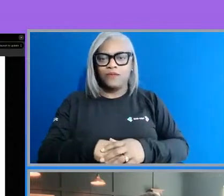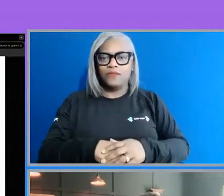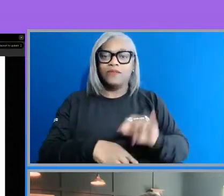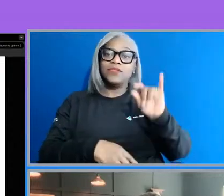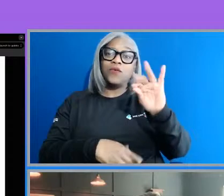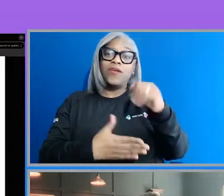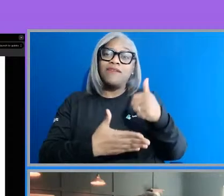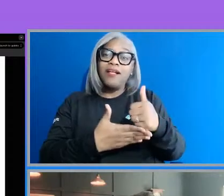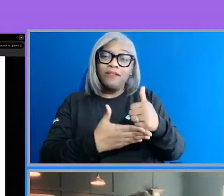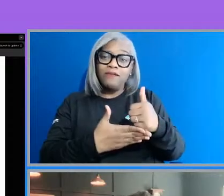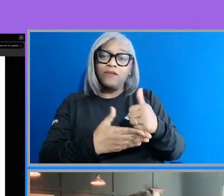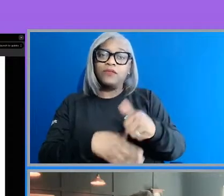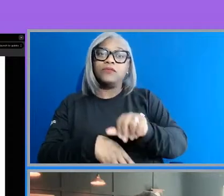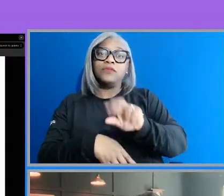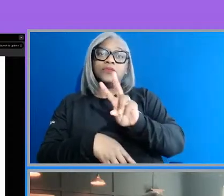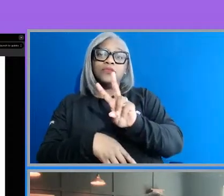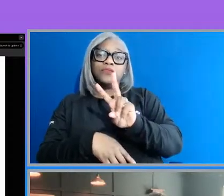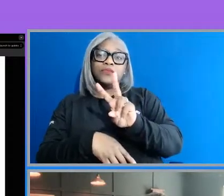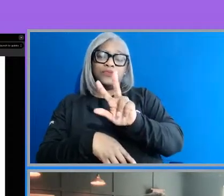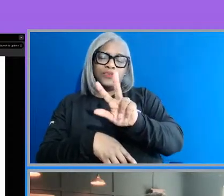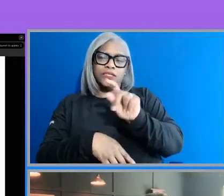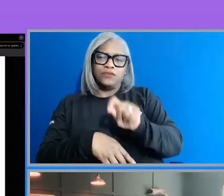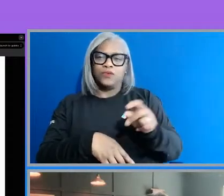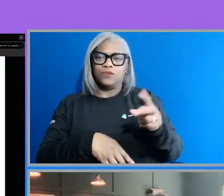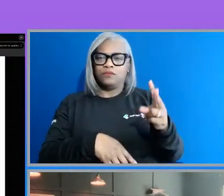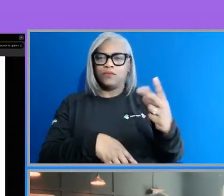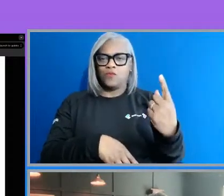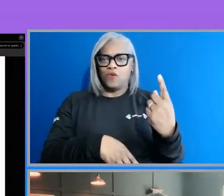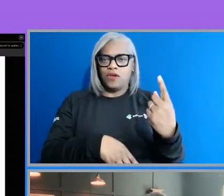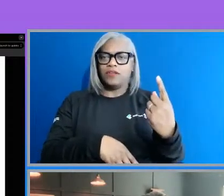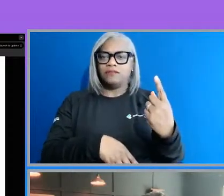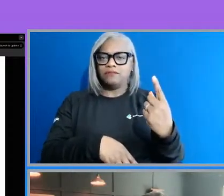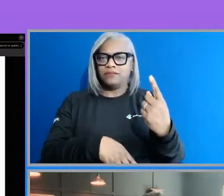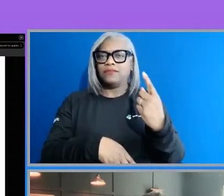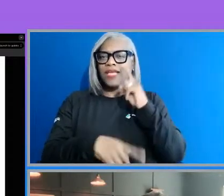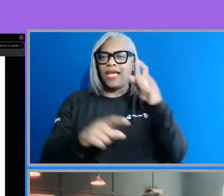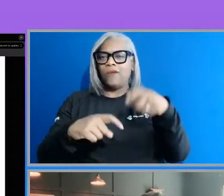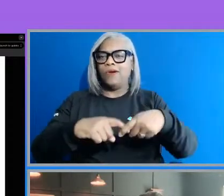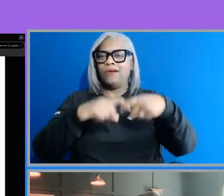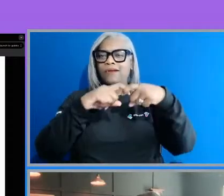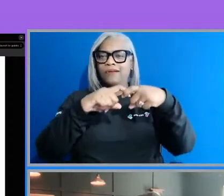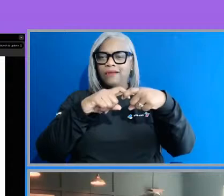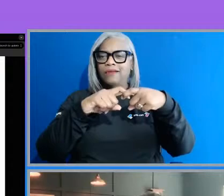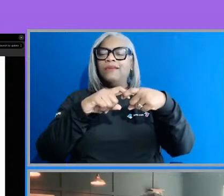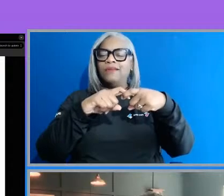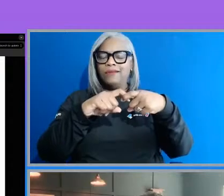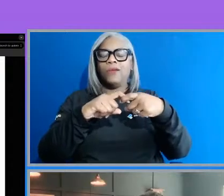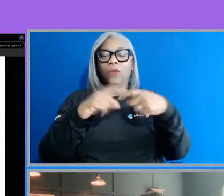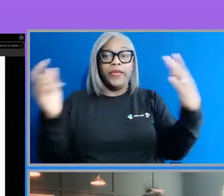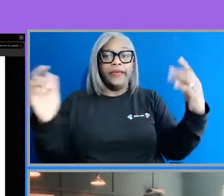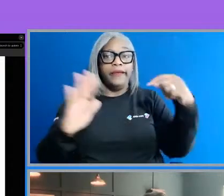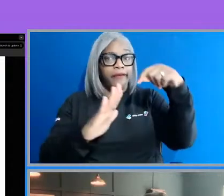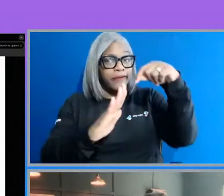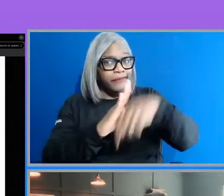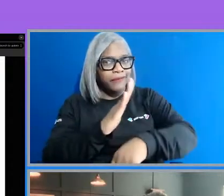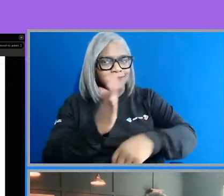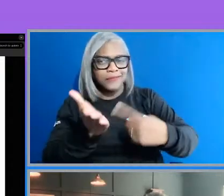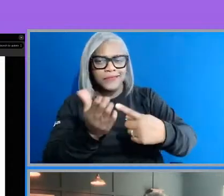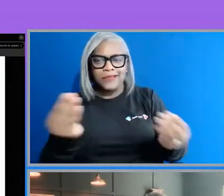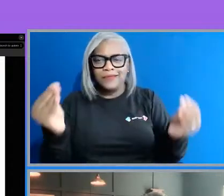it's helpful 3 to 1 and we're going to stop here, there's a lot that we could go into it. But what I challenge you to do